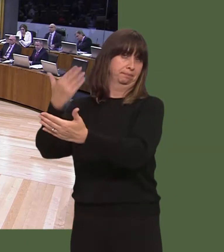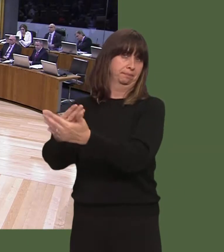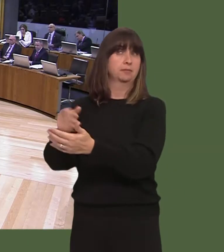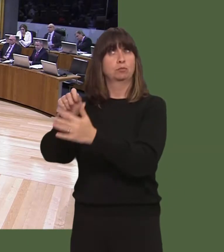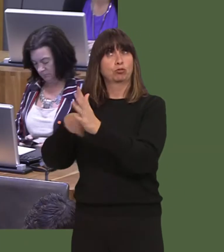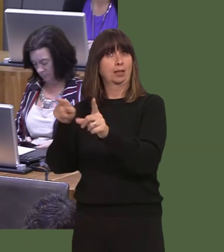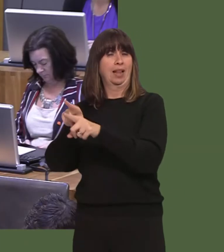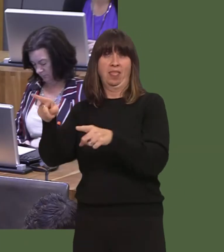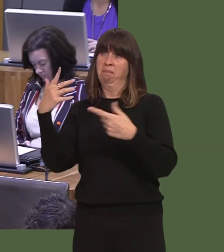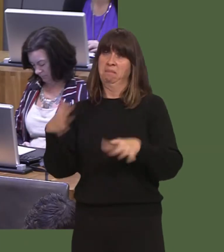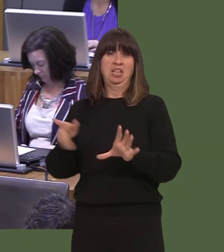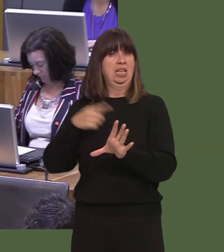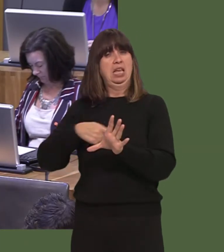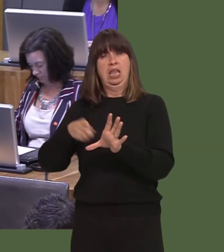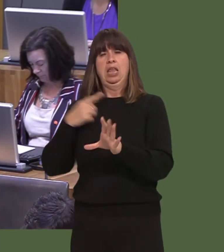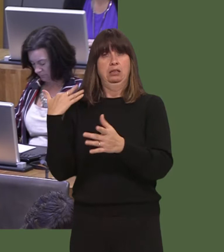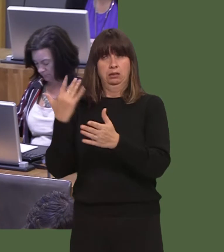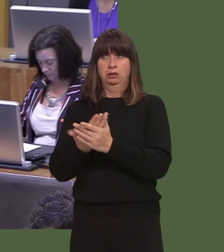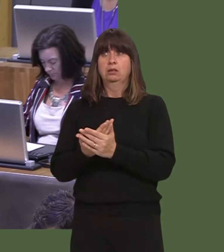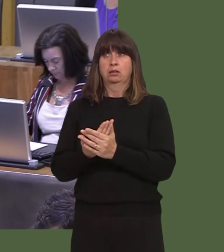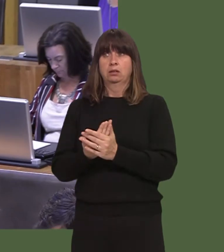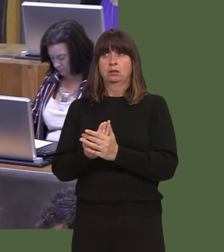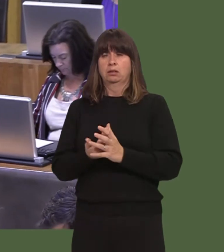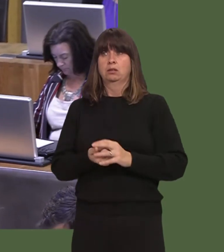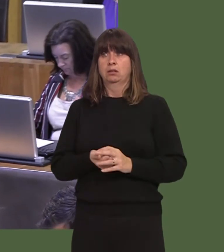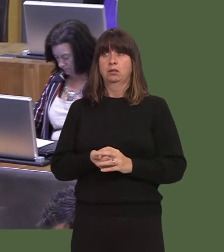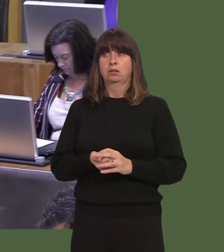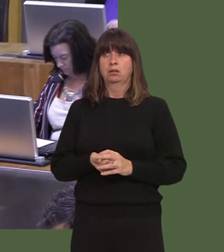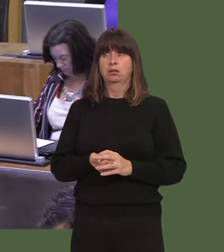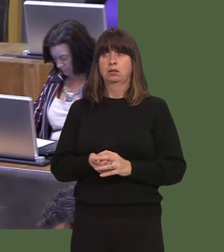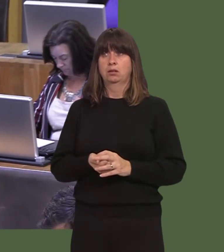Schemes of that sort have been around for many, many years in terms of looking to deal